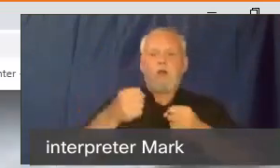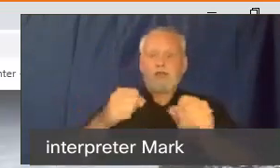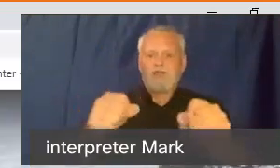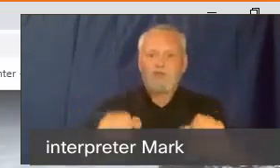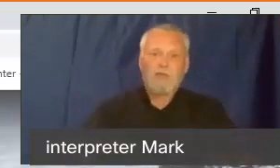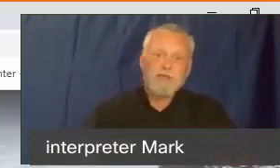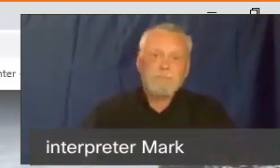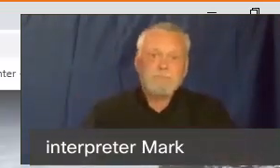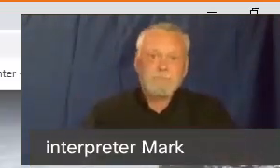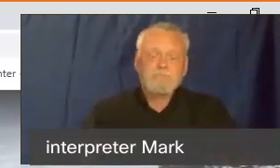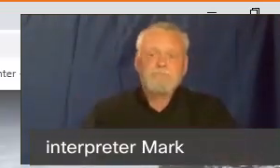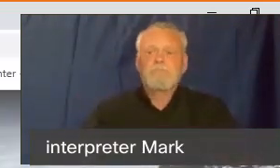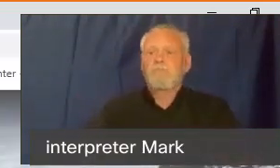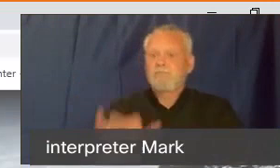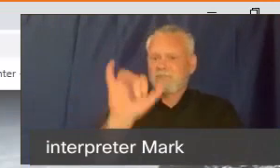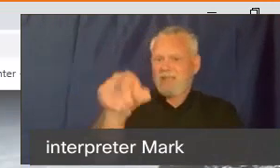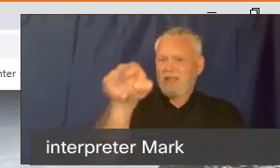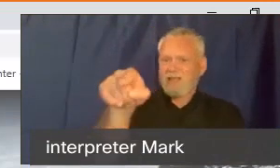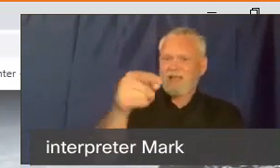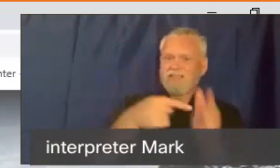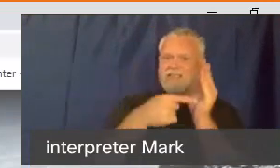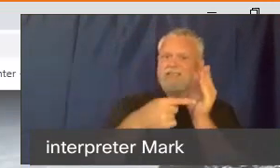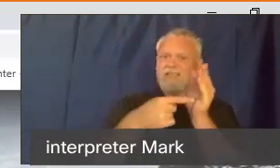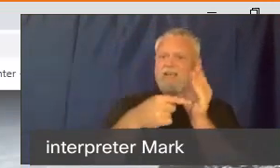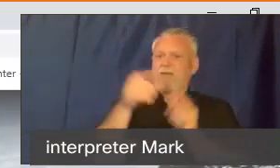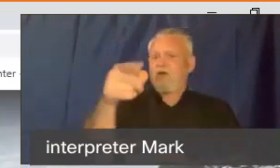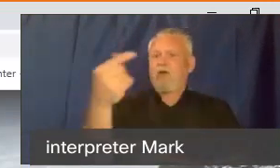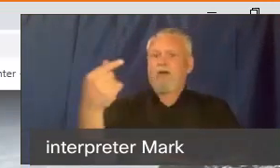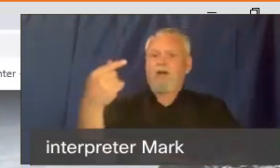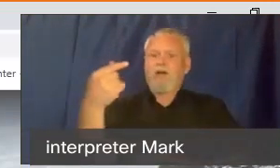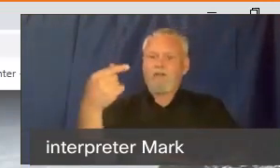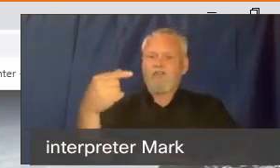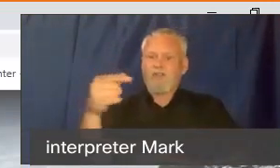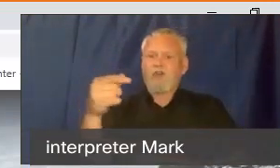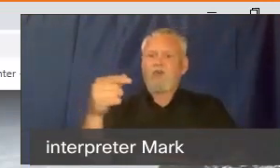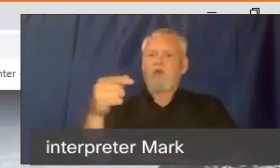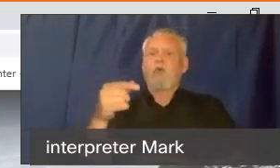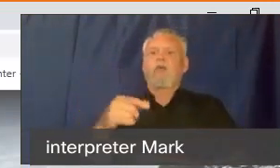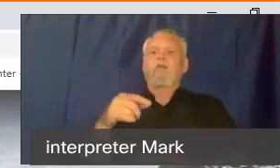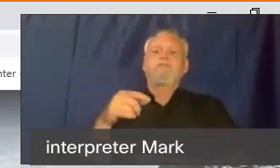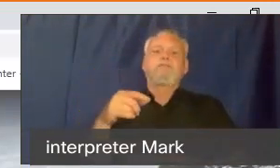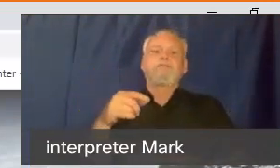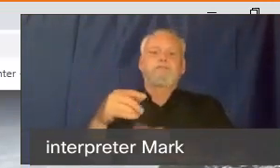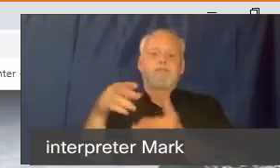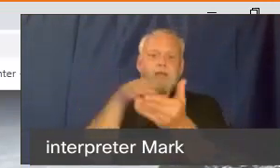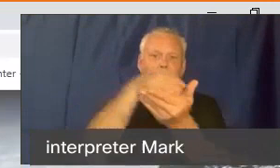Uh, yeah, that's an example of, of green treatment. And I.